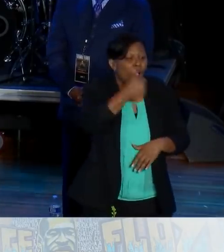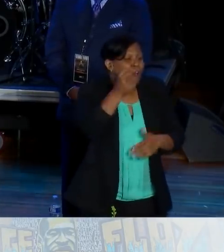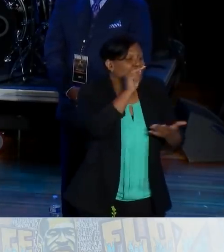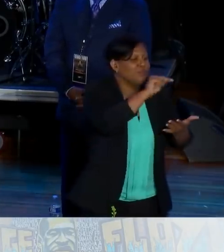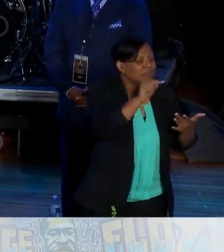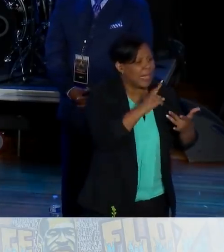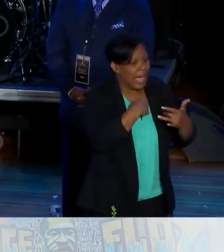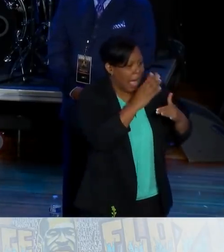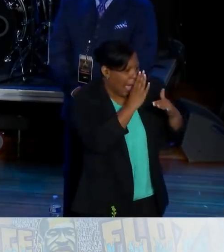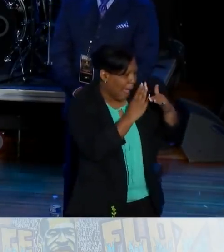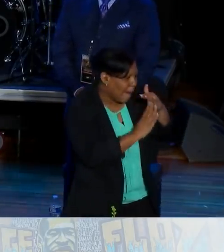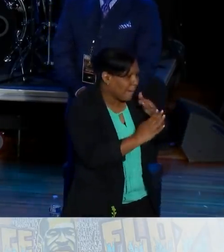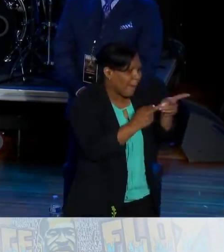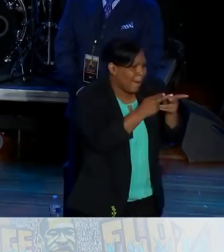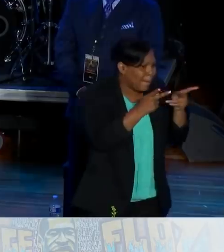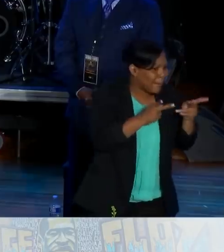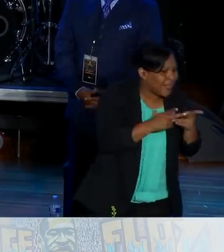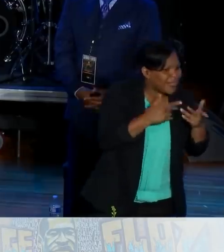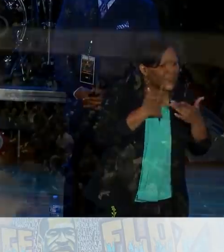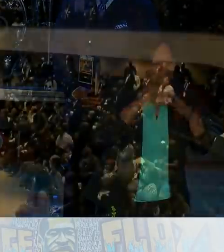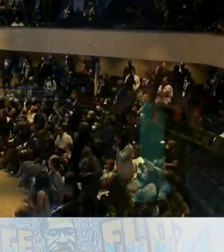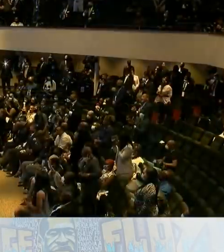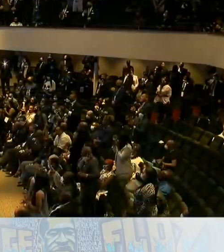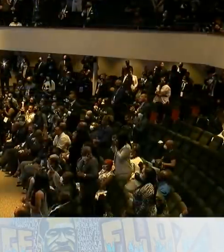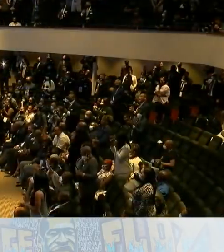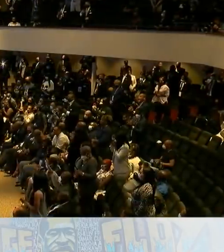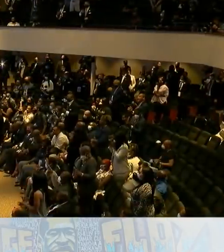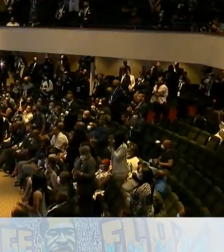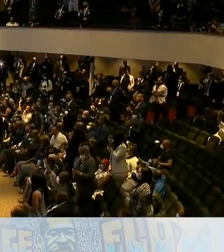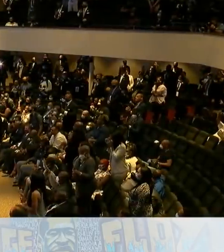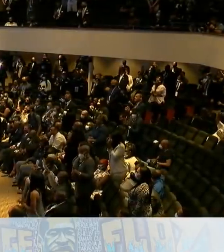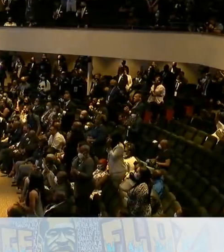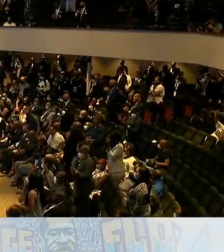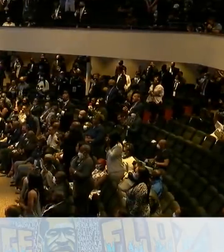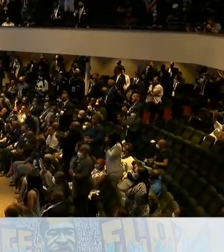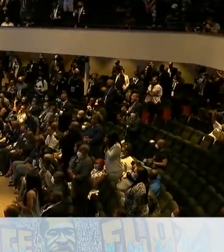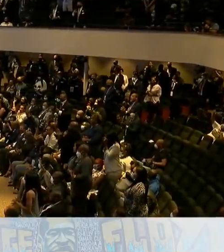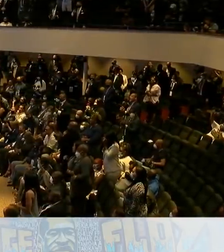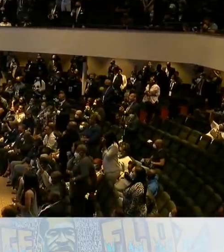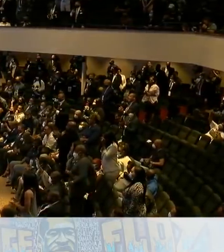BY FAITH, LEANING ON THE LORD TRUSTING ON THE HOLY WORD.